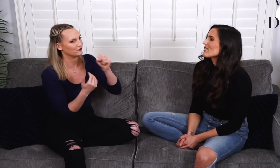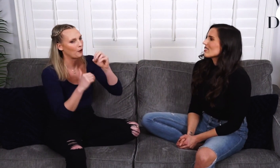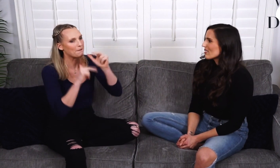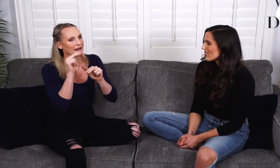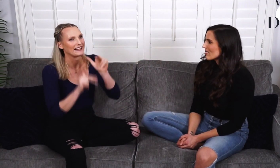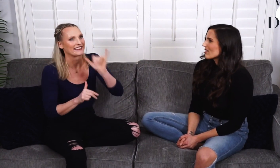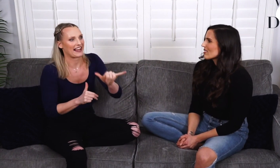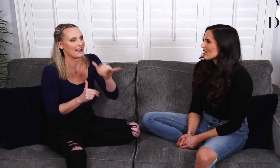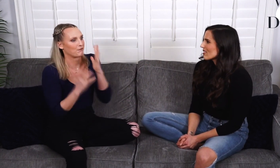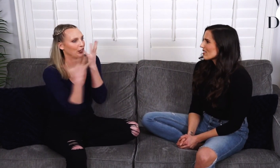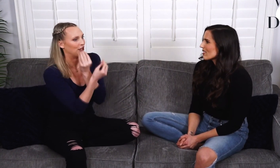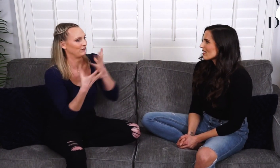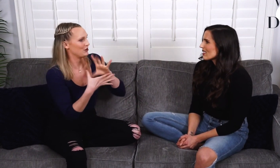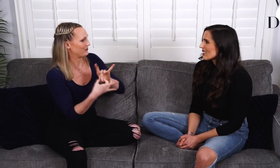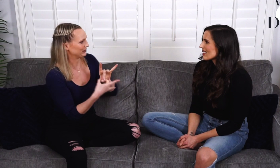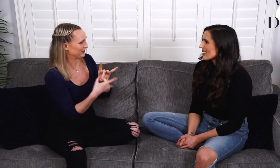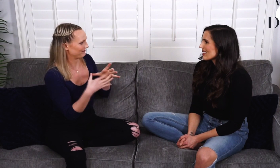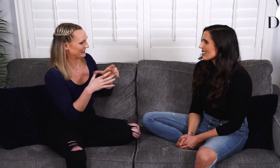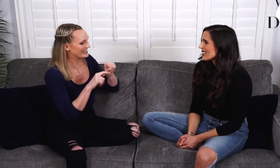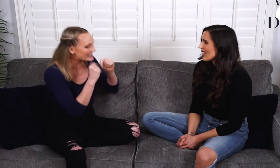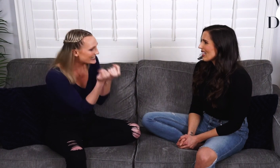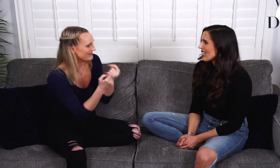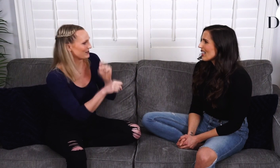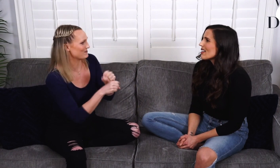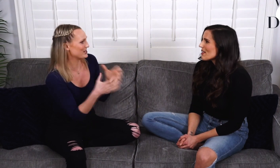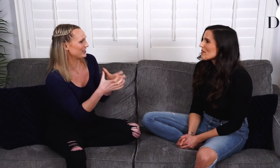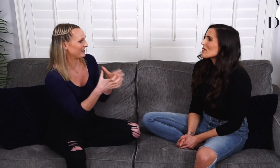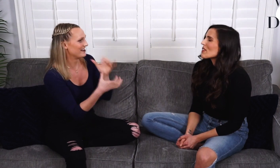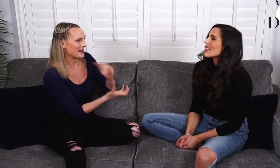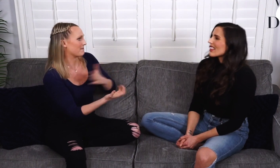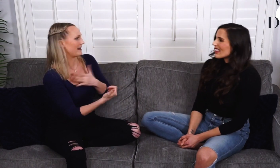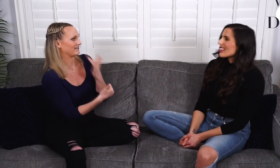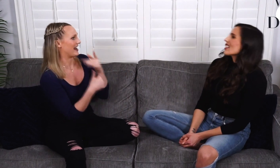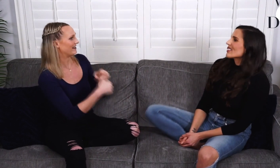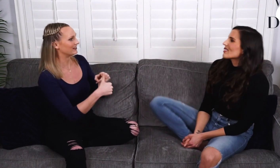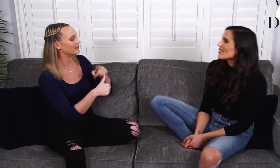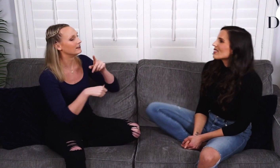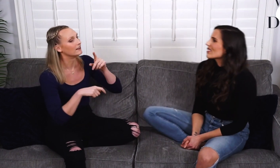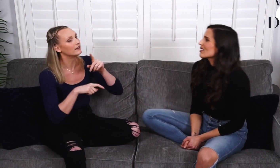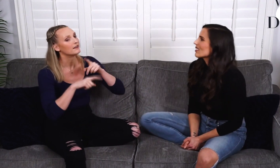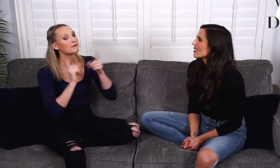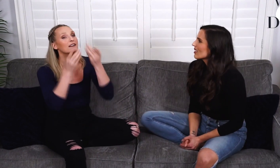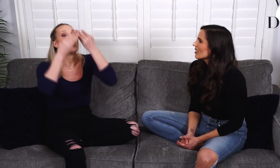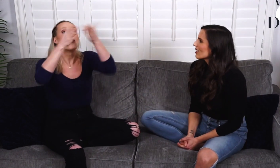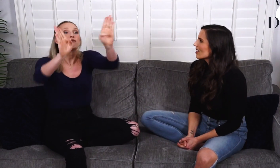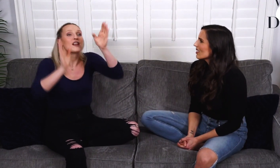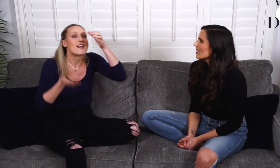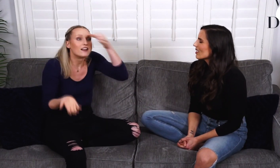And so just building that beautiful relationship and teamwork. That's my favorite. But overall, the concept